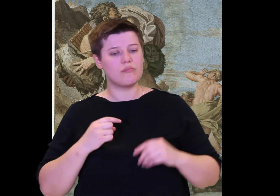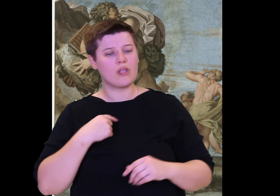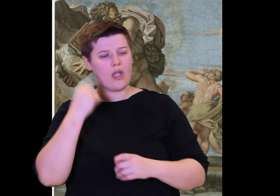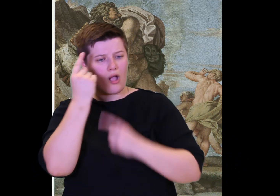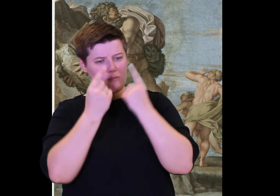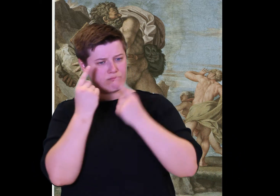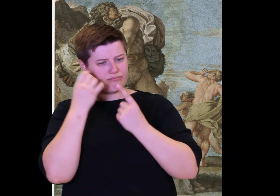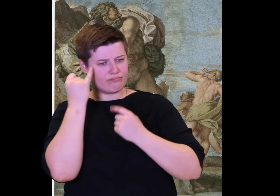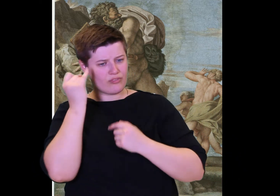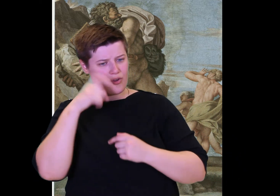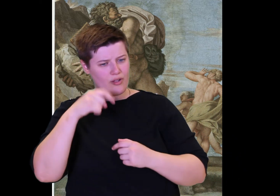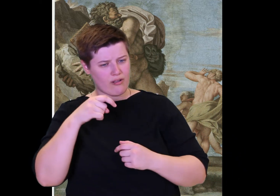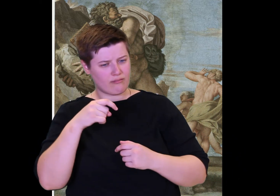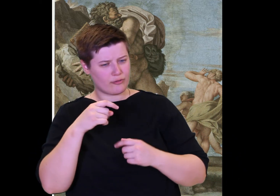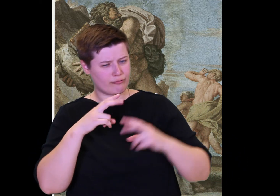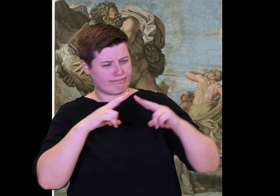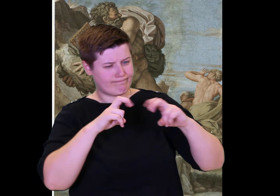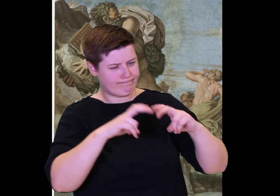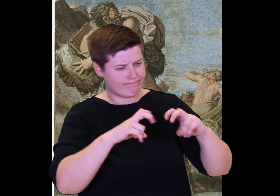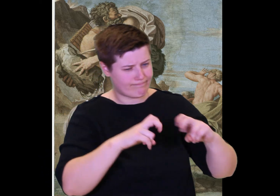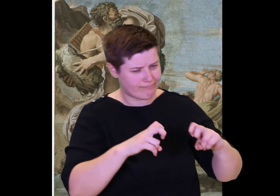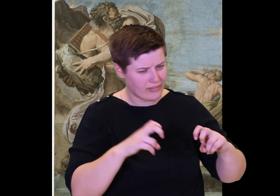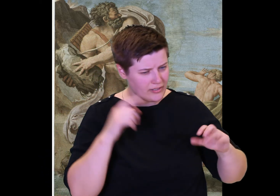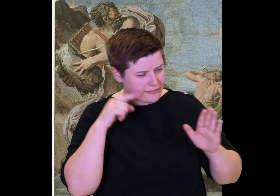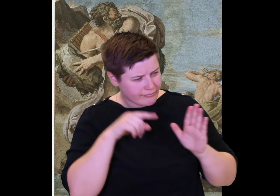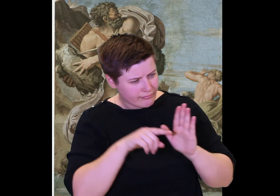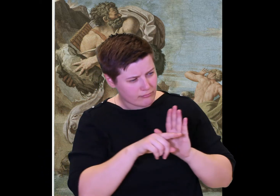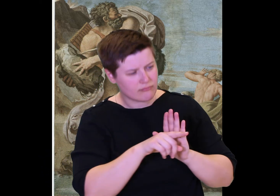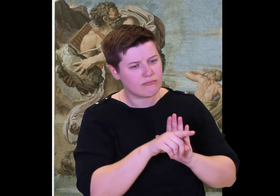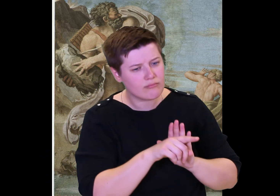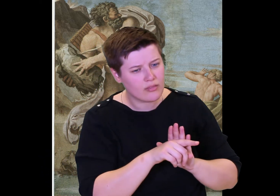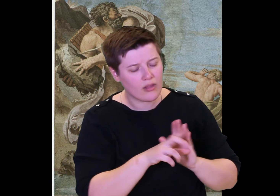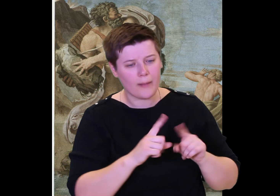humans, listening for voices.